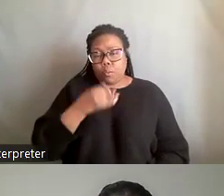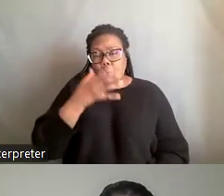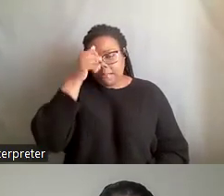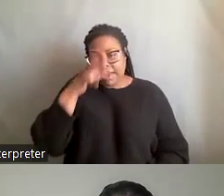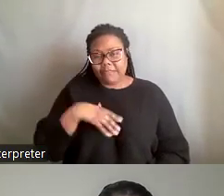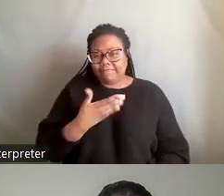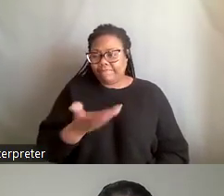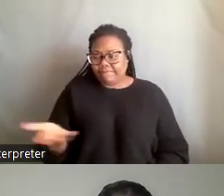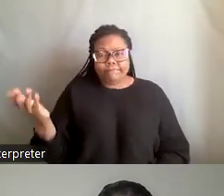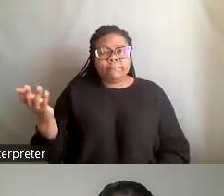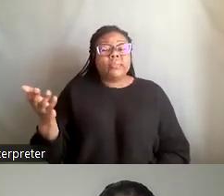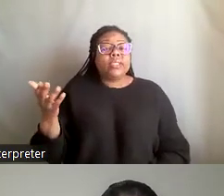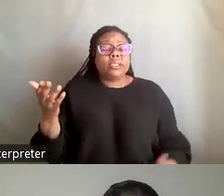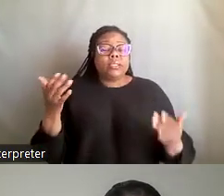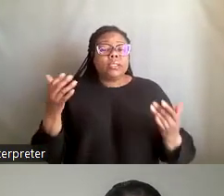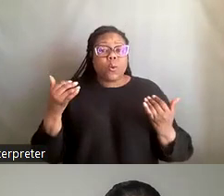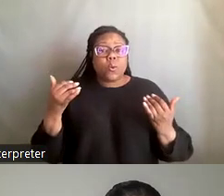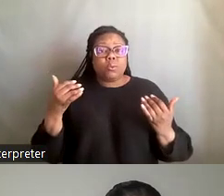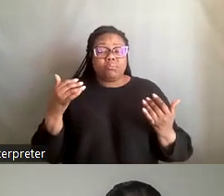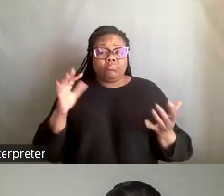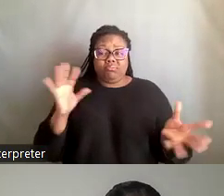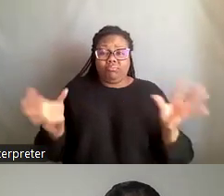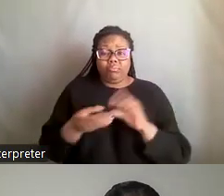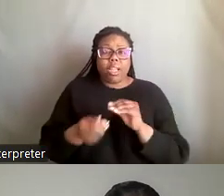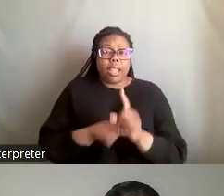cis gender, non-disabled, straight white man.